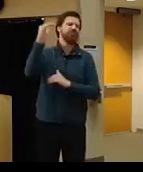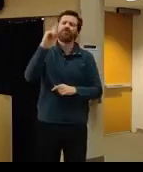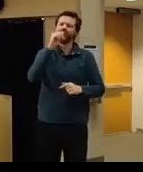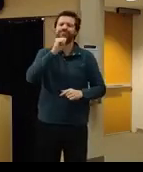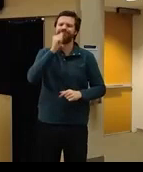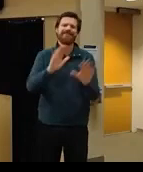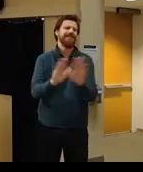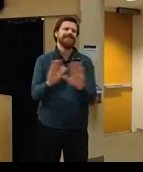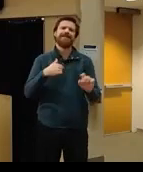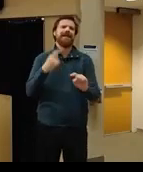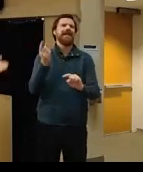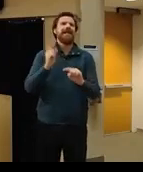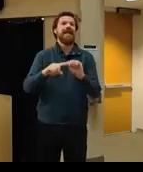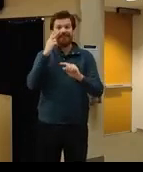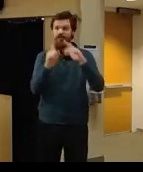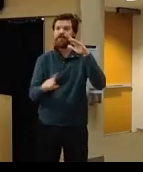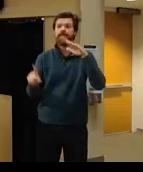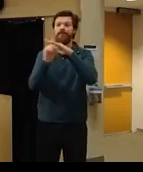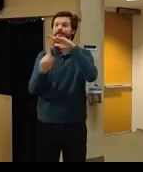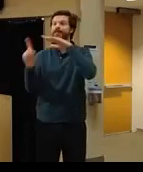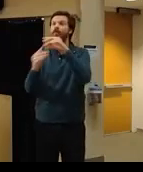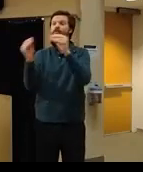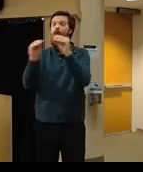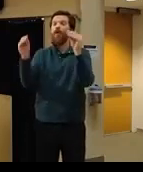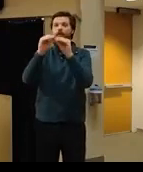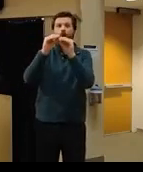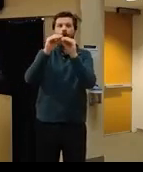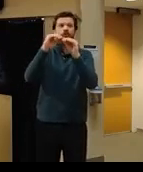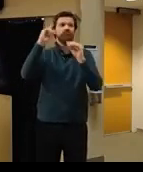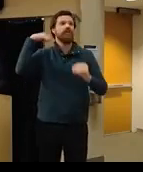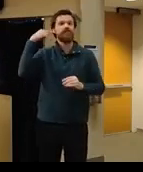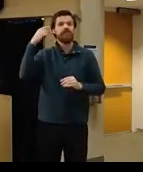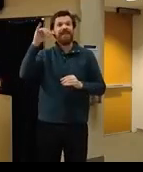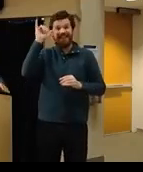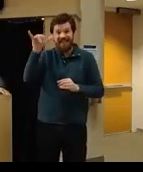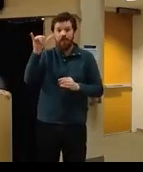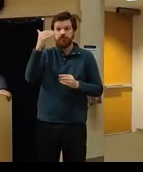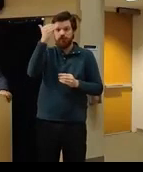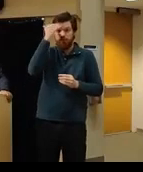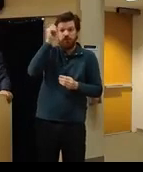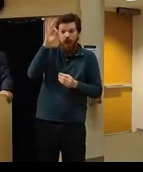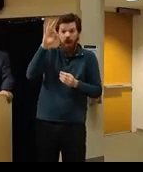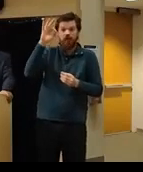and we would see Rising rates of insanity these were the Notions of insanity uh that existed and